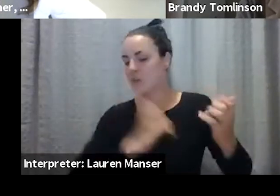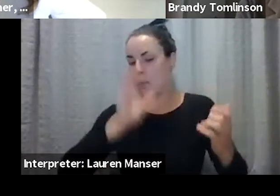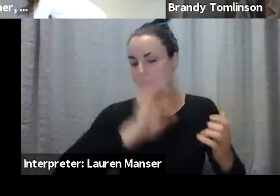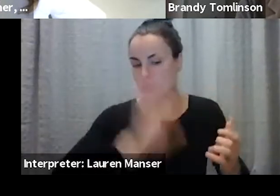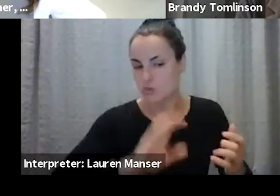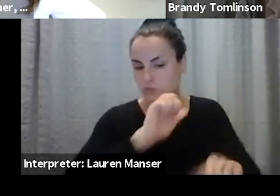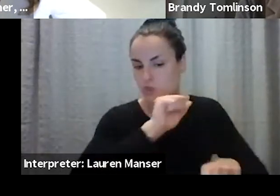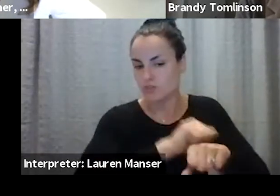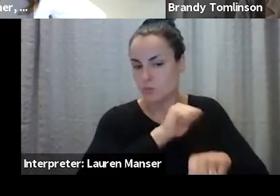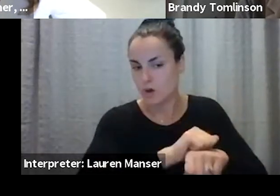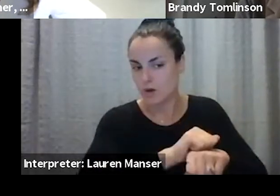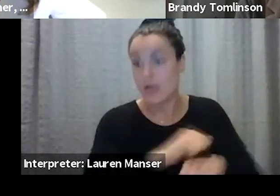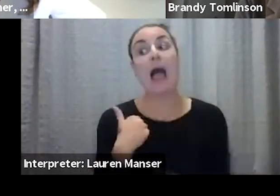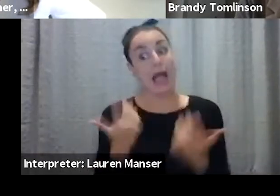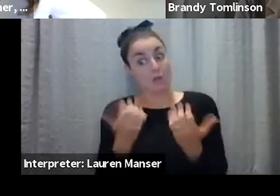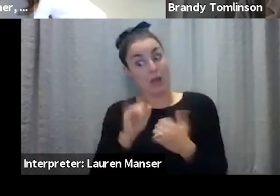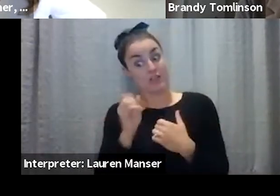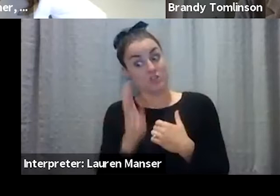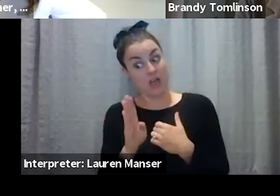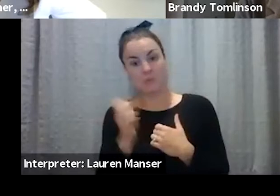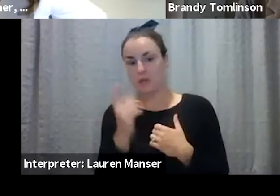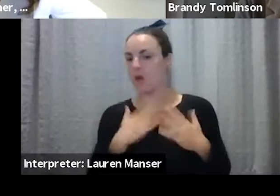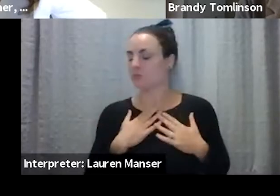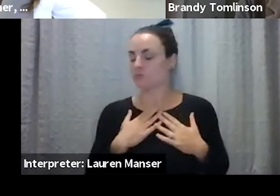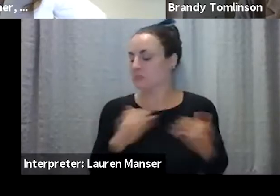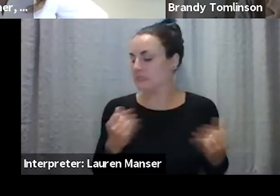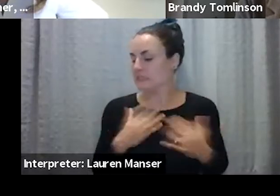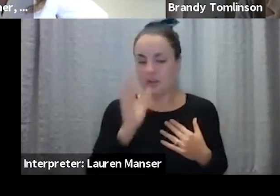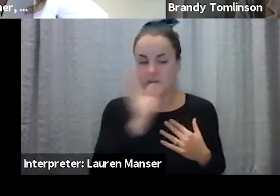And this in turn has a ripple effect throughout the person's life.